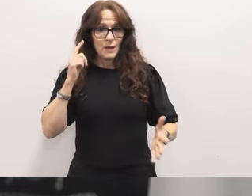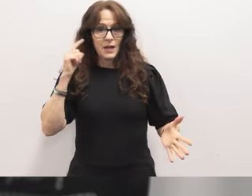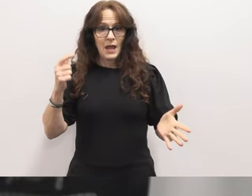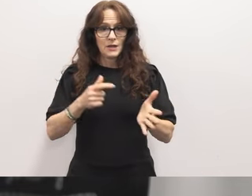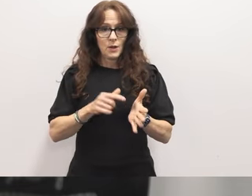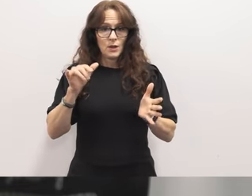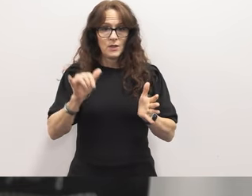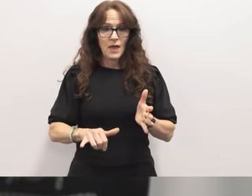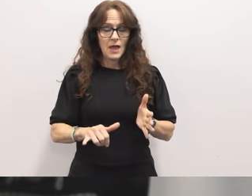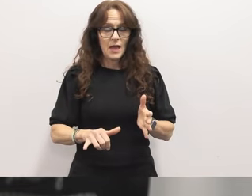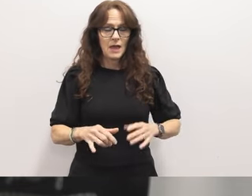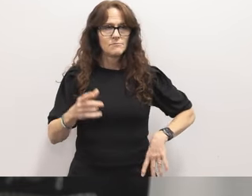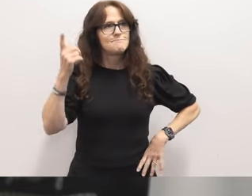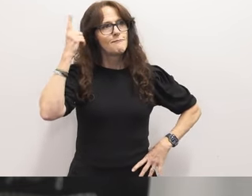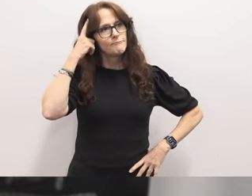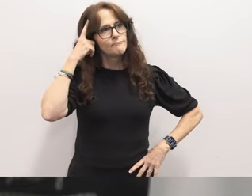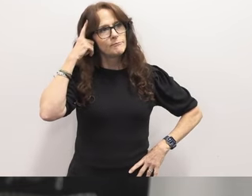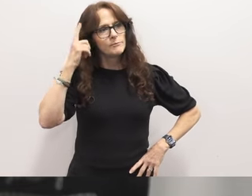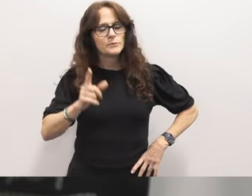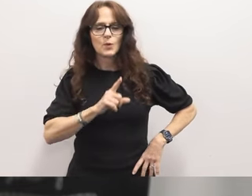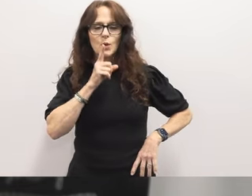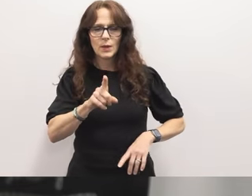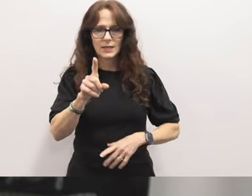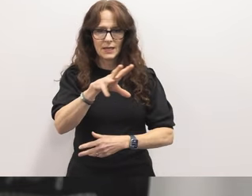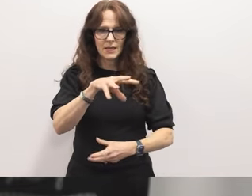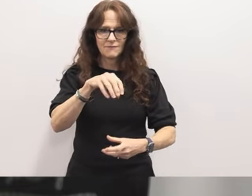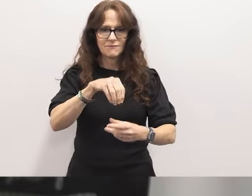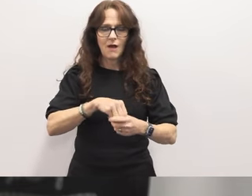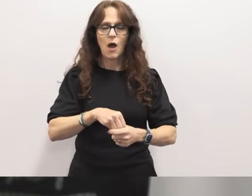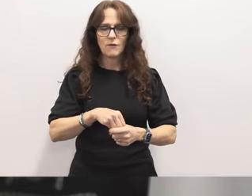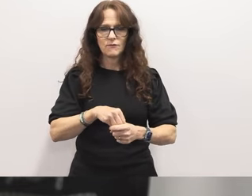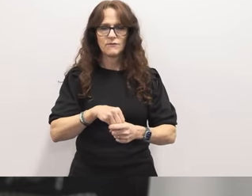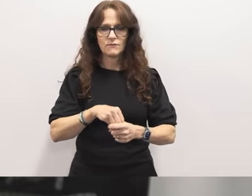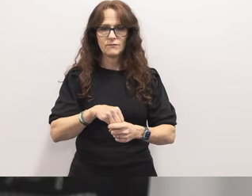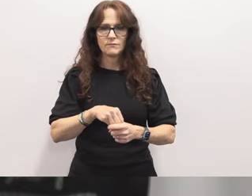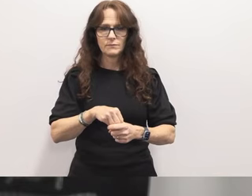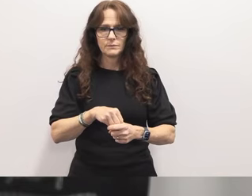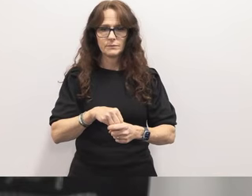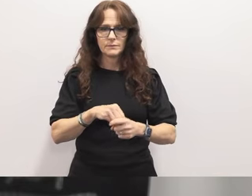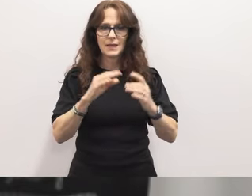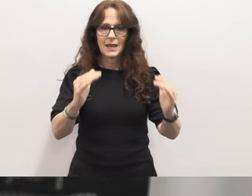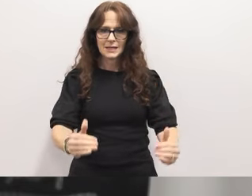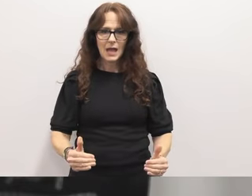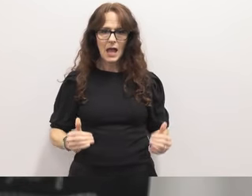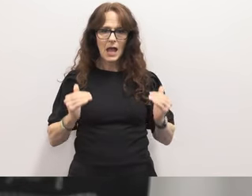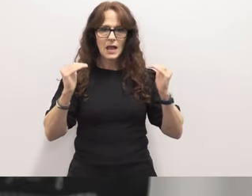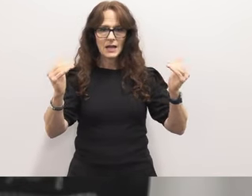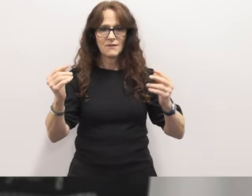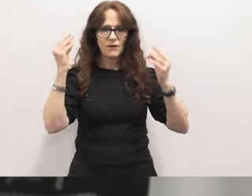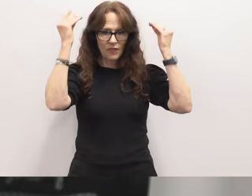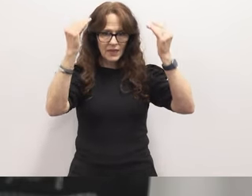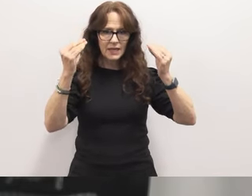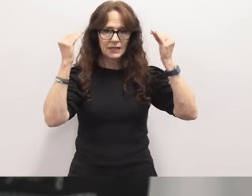I thought we need to really get involved in higher level thinking. So what is that?